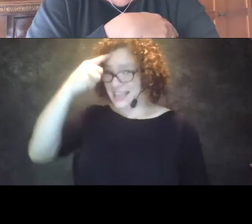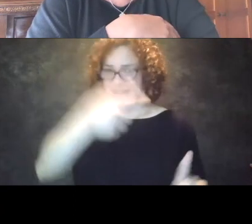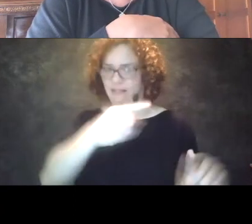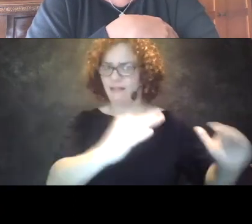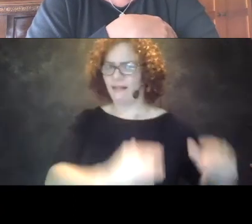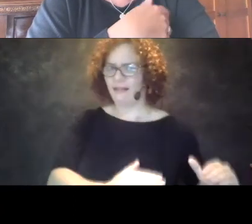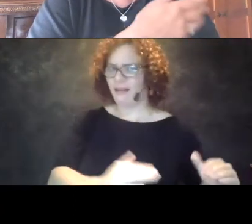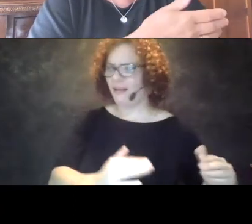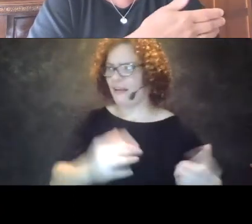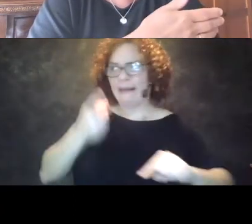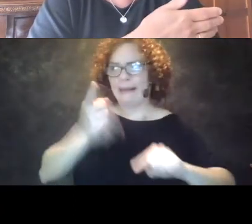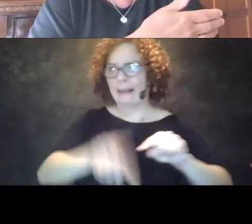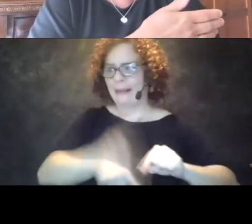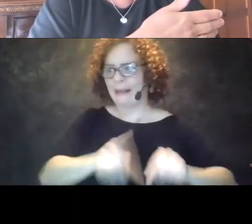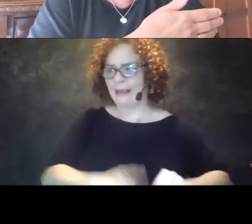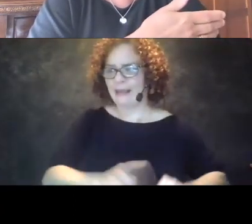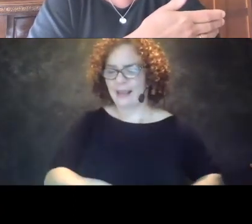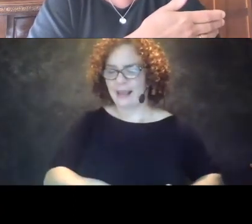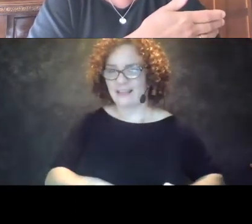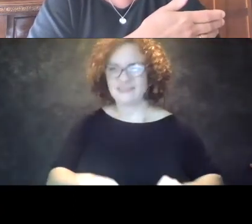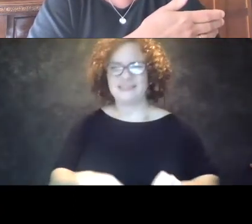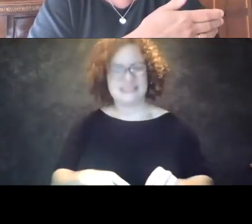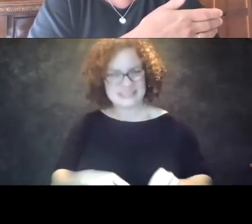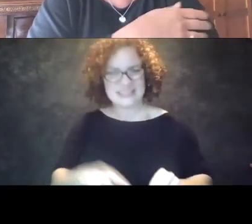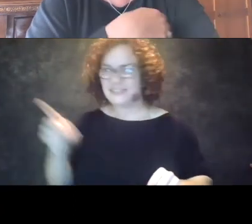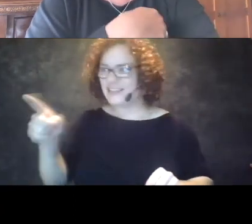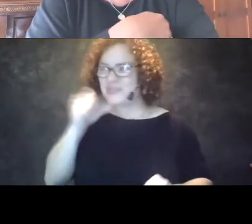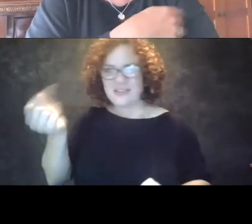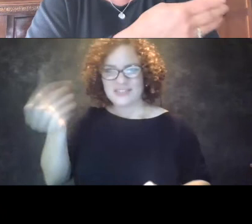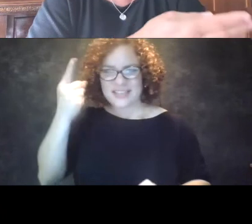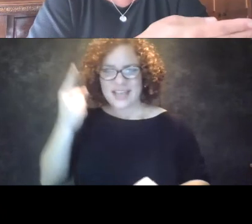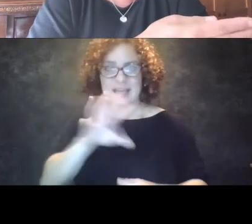how integration or inclusion would be beneficial to the student or why the student would want